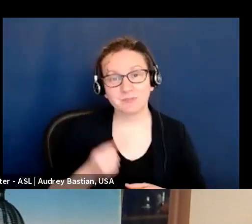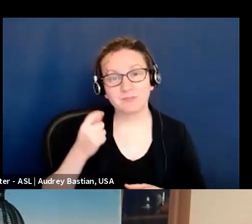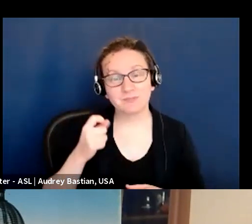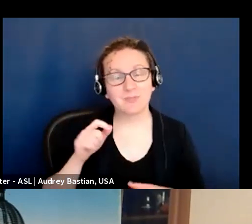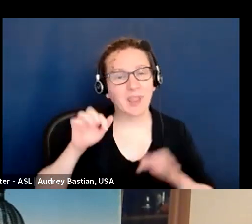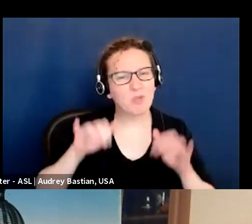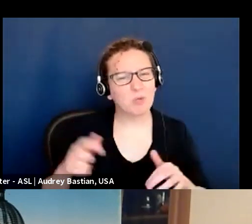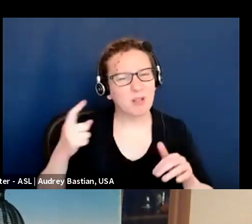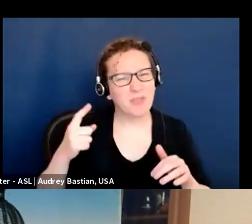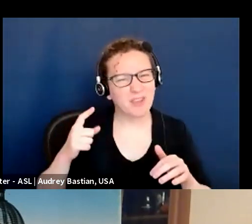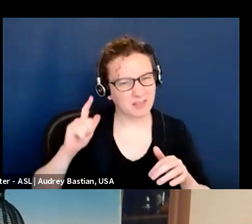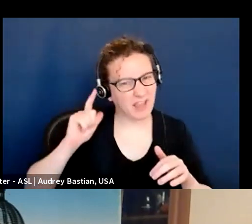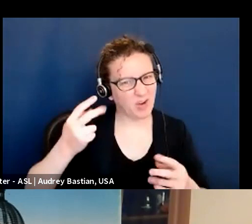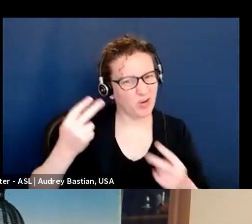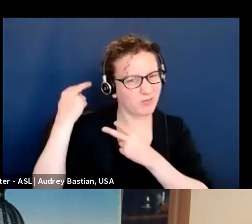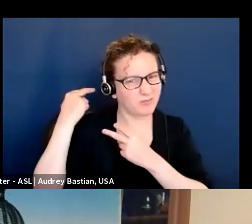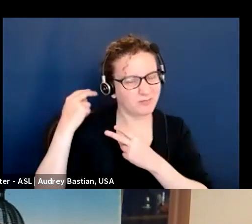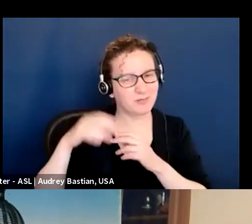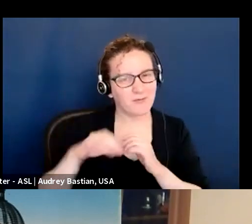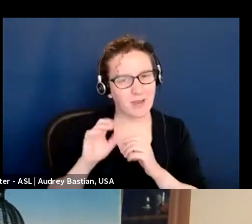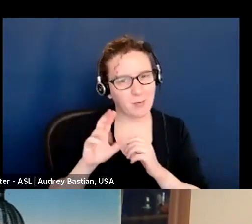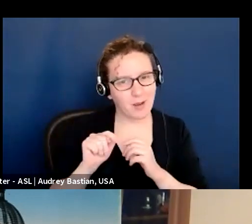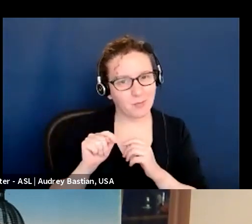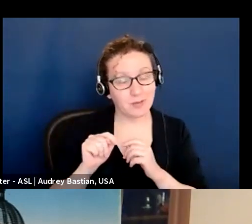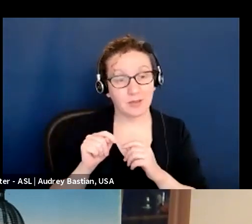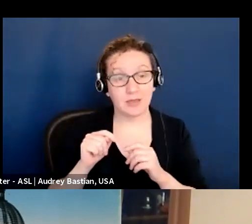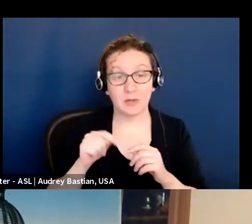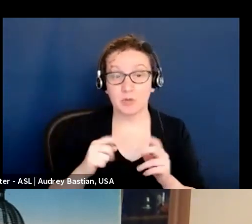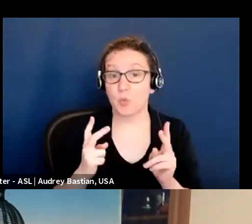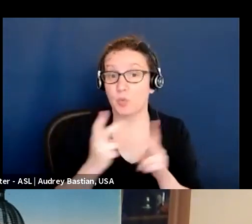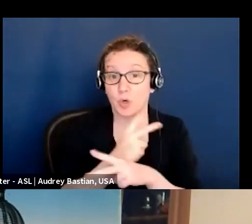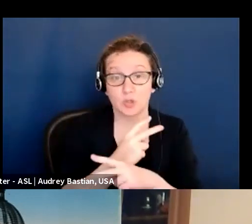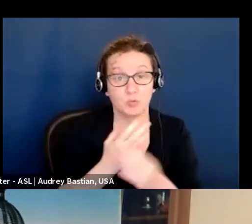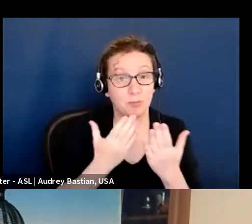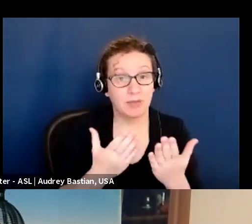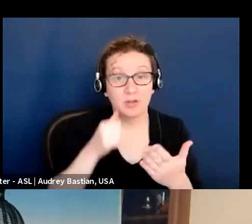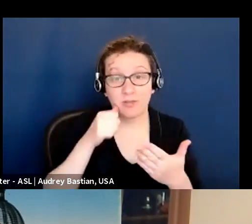that I found out way later. And it was the worst recommendation letter I have ever read in my life.